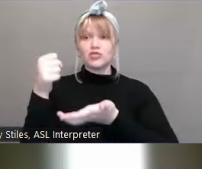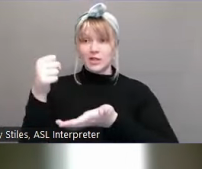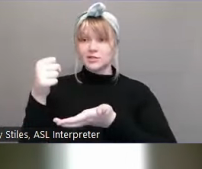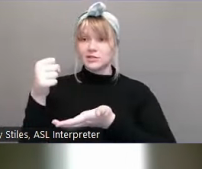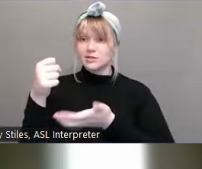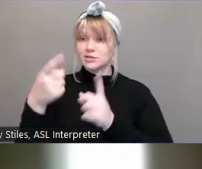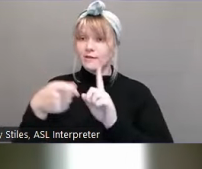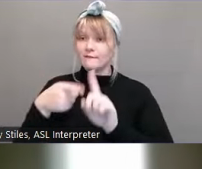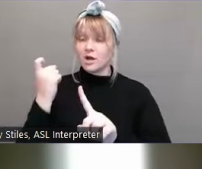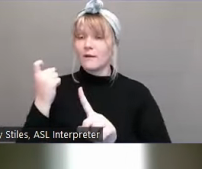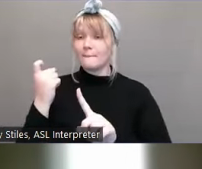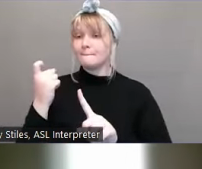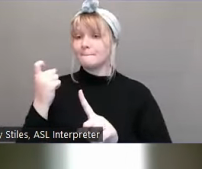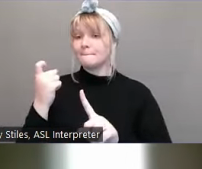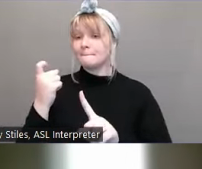opening of 2025.